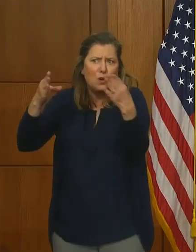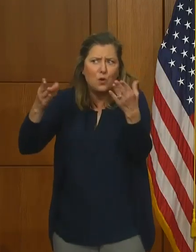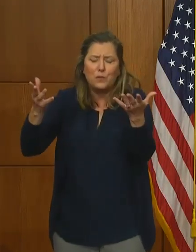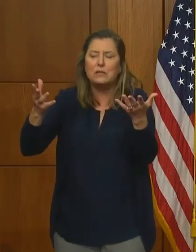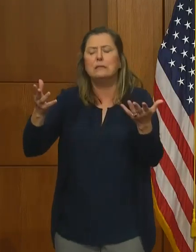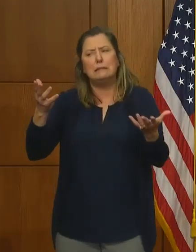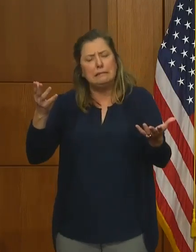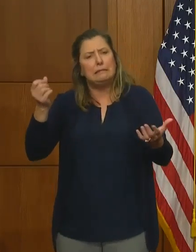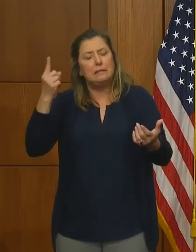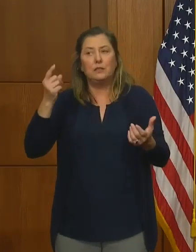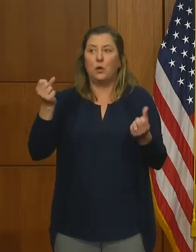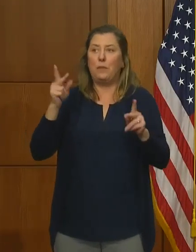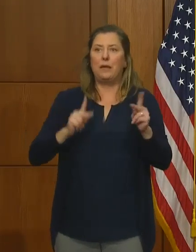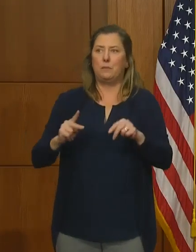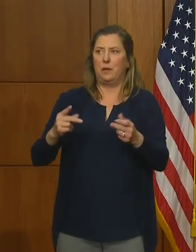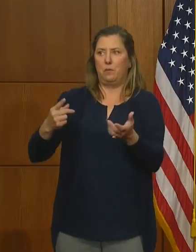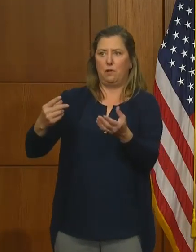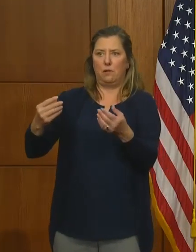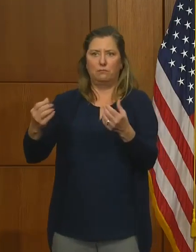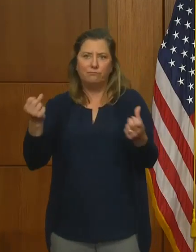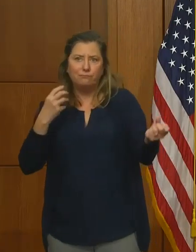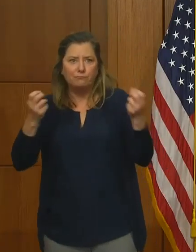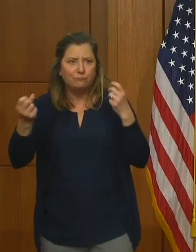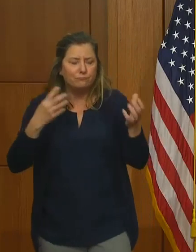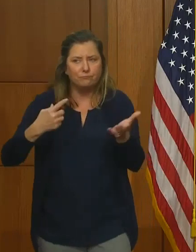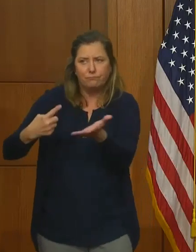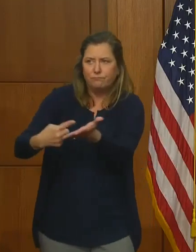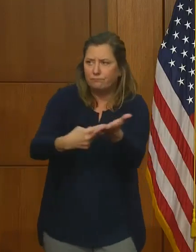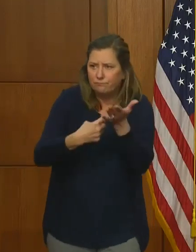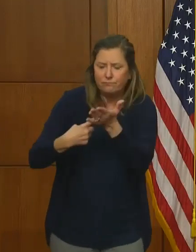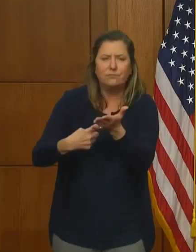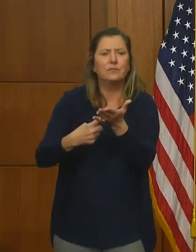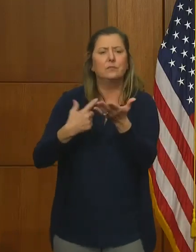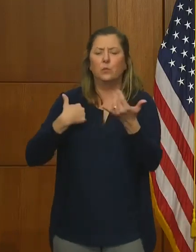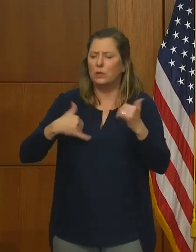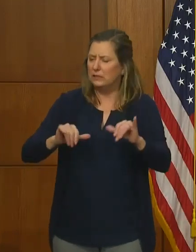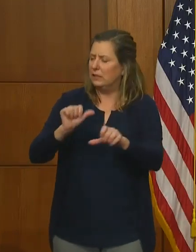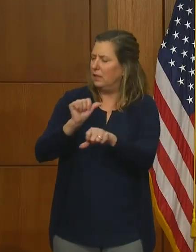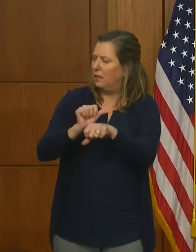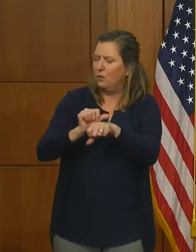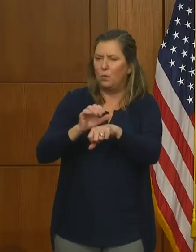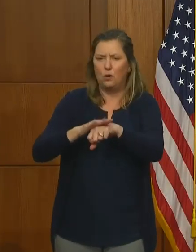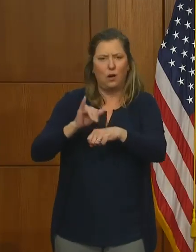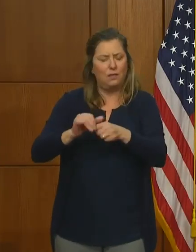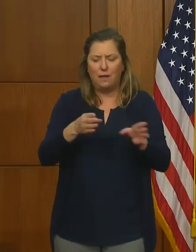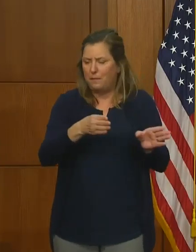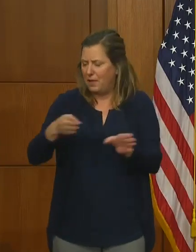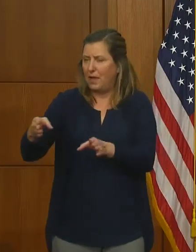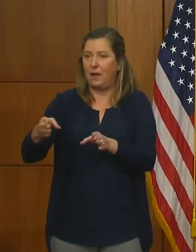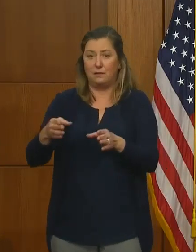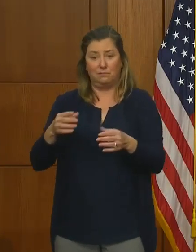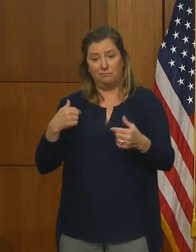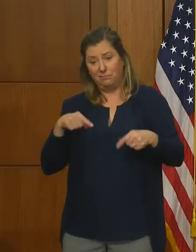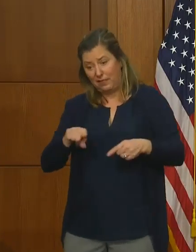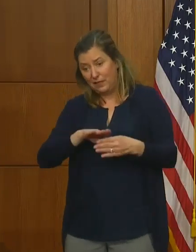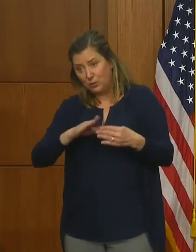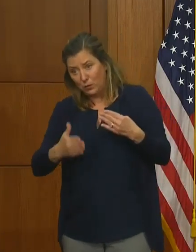OPEN EARLIER SO. A LOT OF PEOPLE HAVE HAVE CONTRIBUTED TO- TO OUR DECISION MAKING-